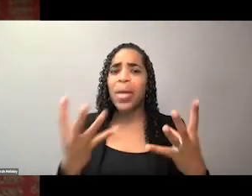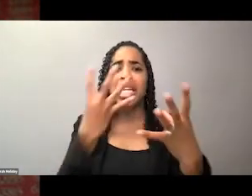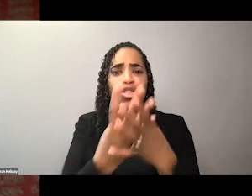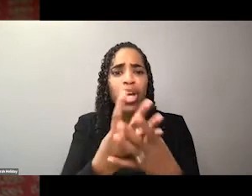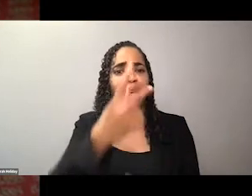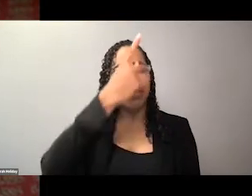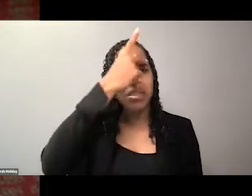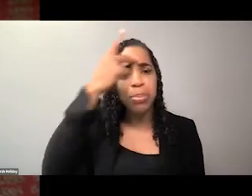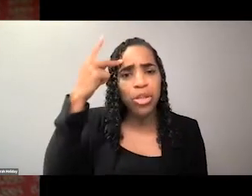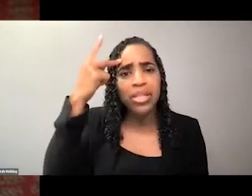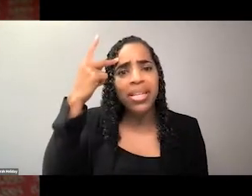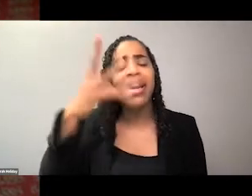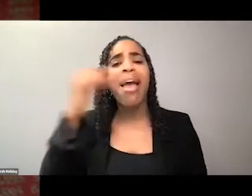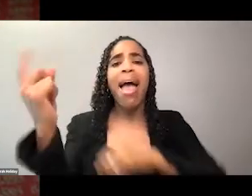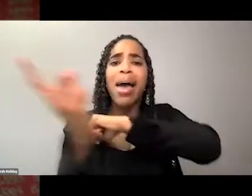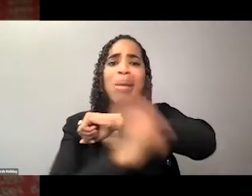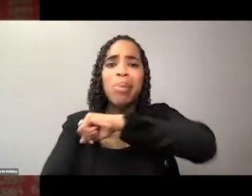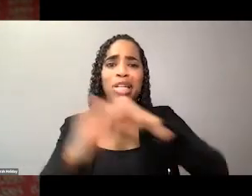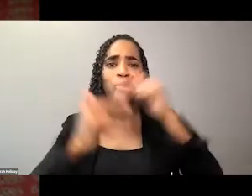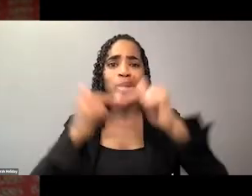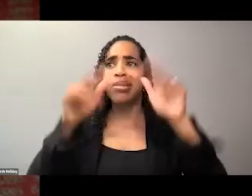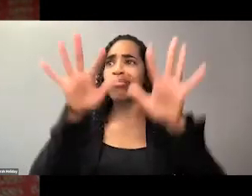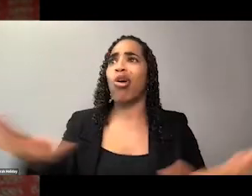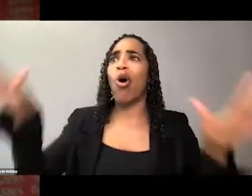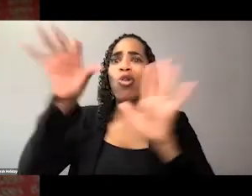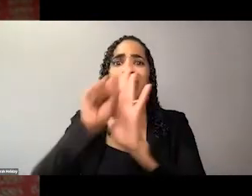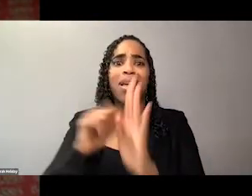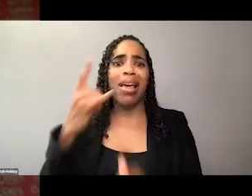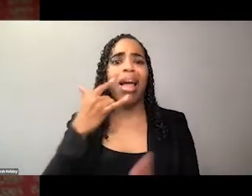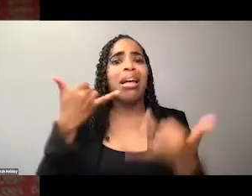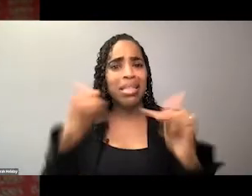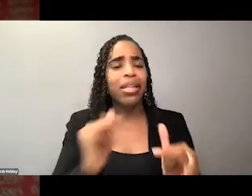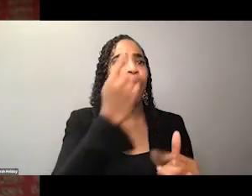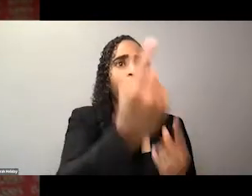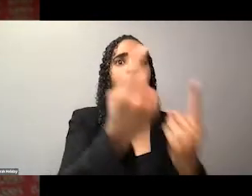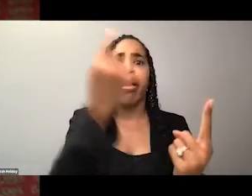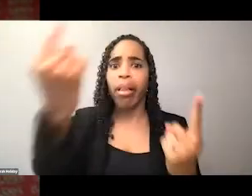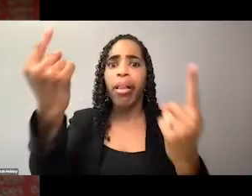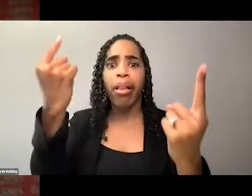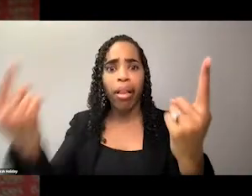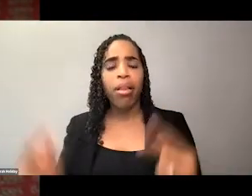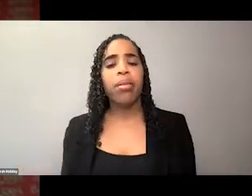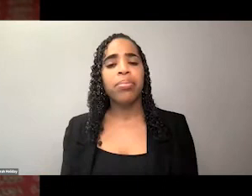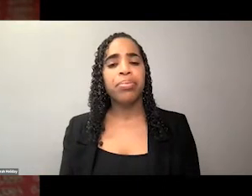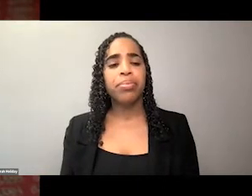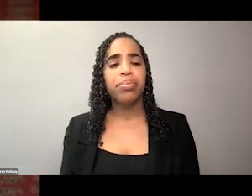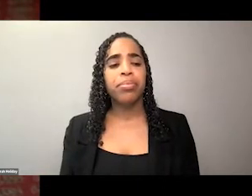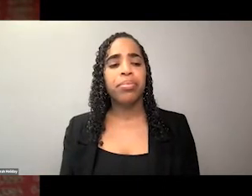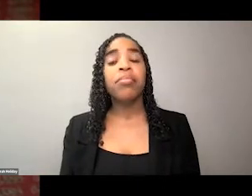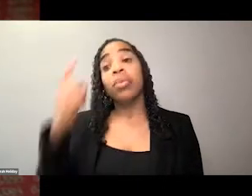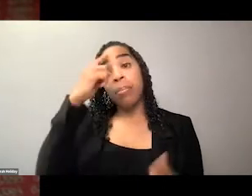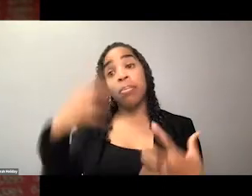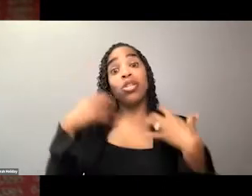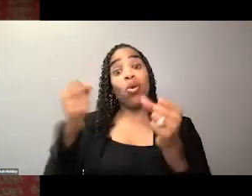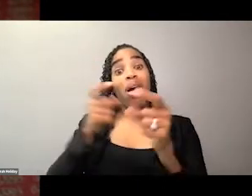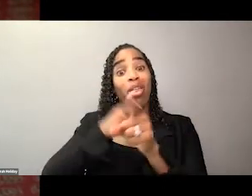prisons and detention facilities across California. In fact, the current consensus among mental health experts,